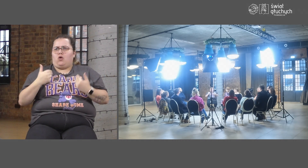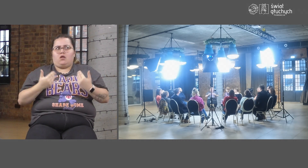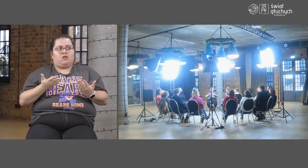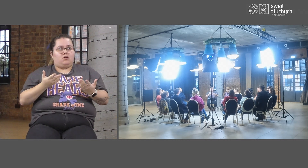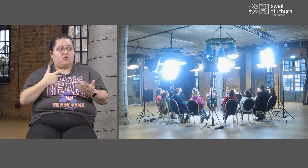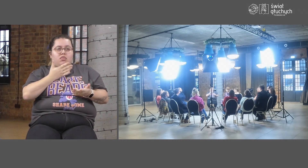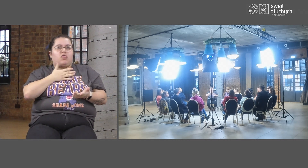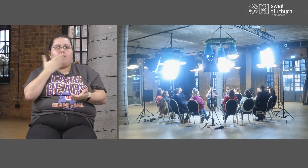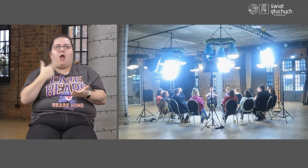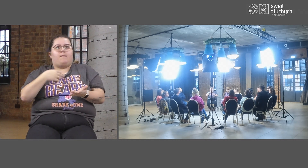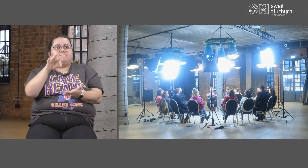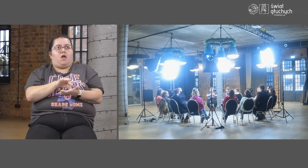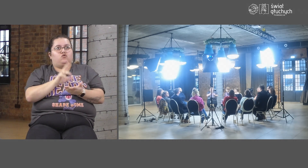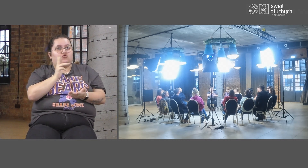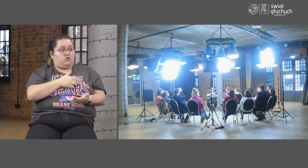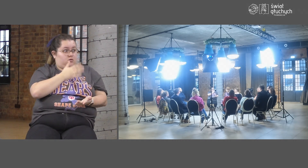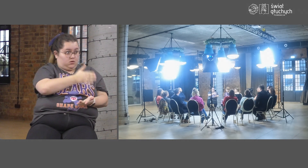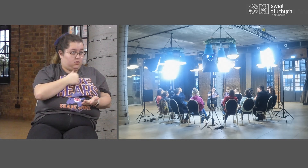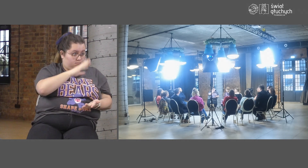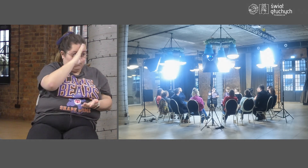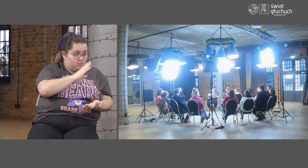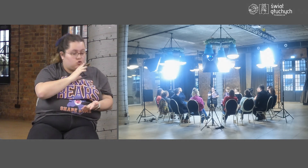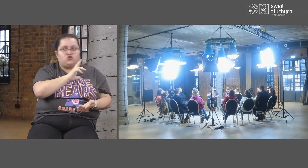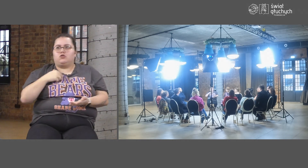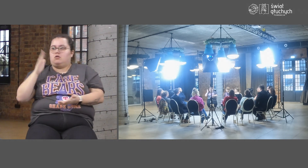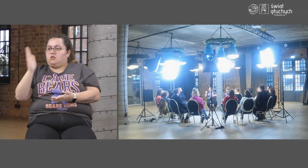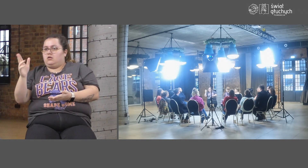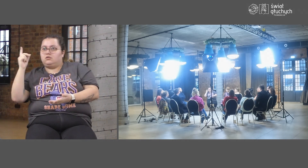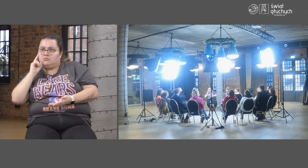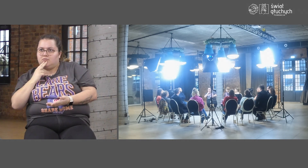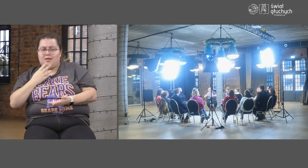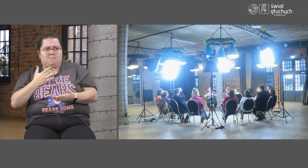I’m not sure if I’m hard of hearing or deaf.